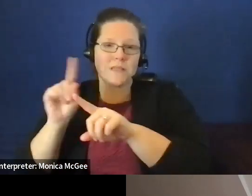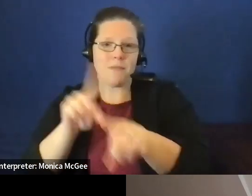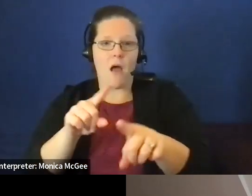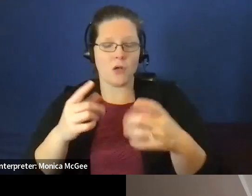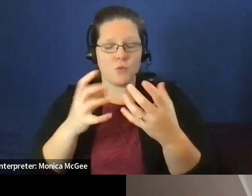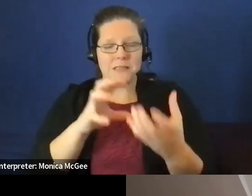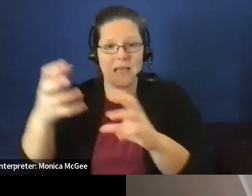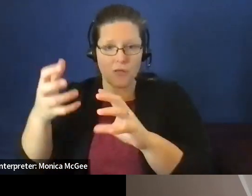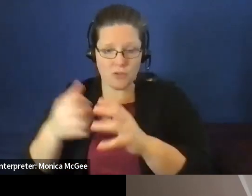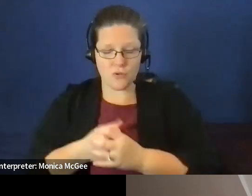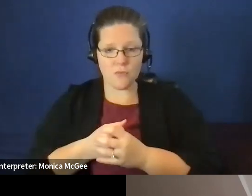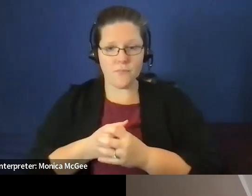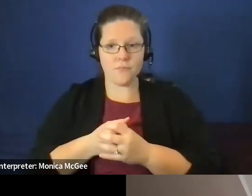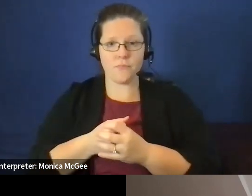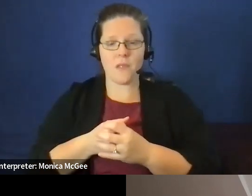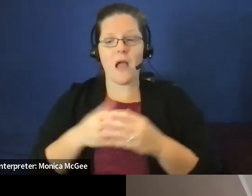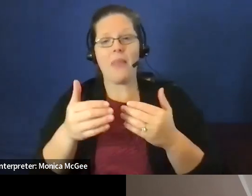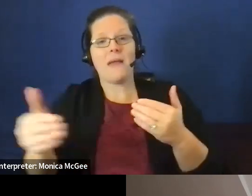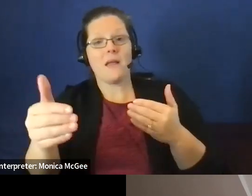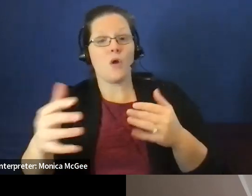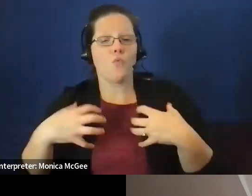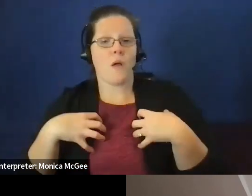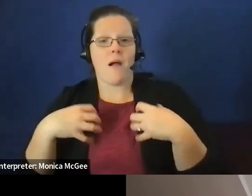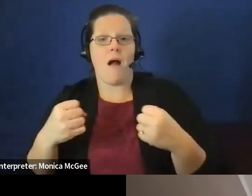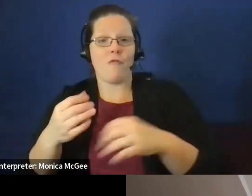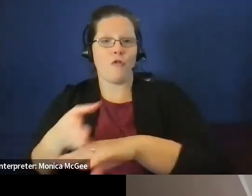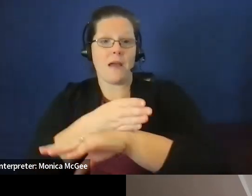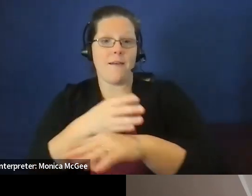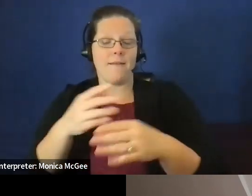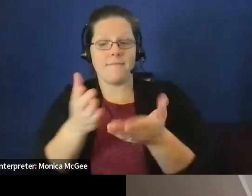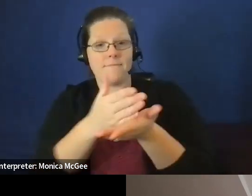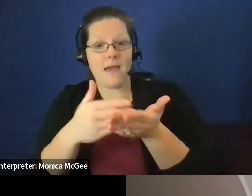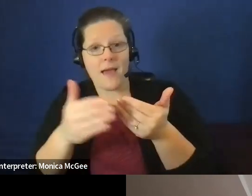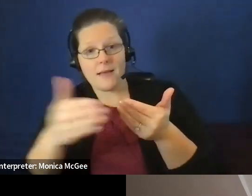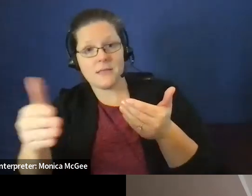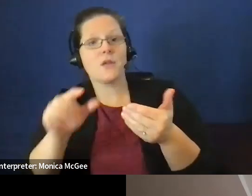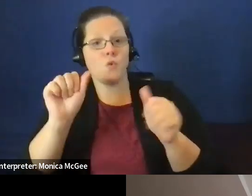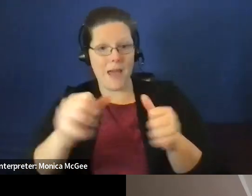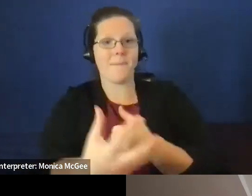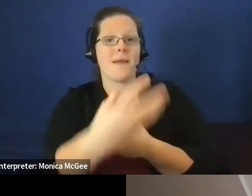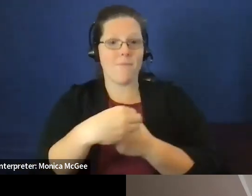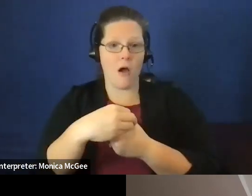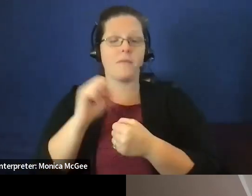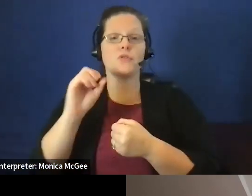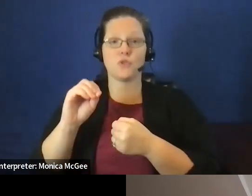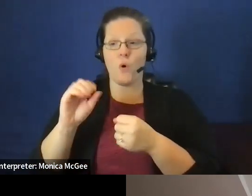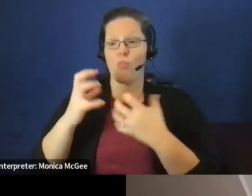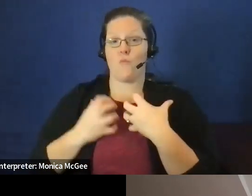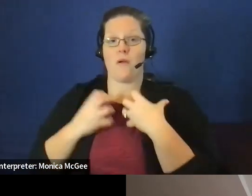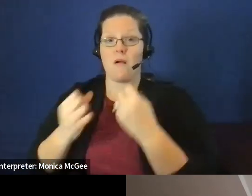how can they coincide of essential services in the immediacy, preparing